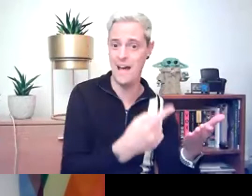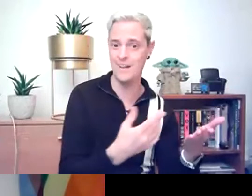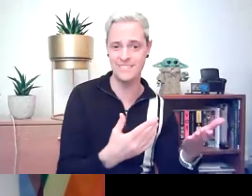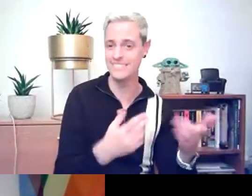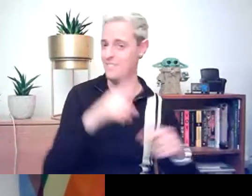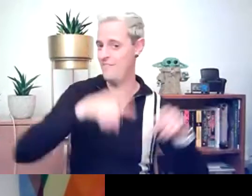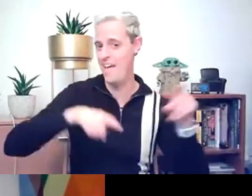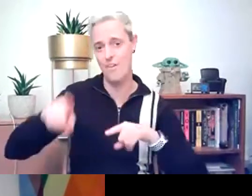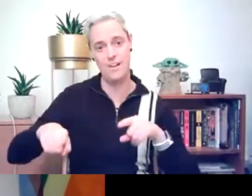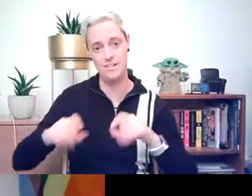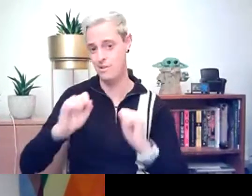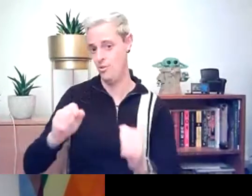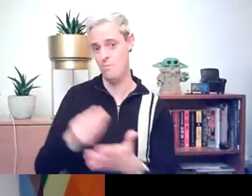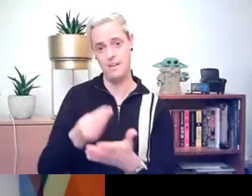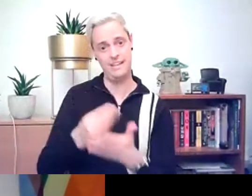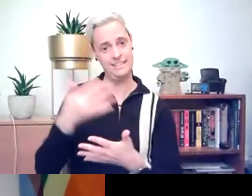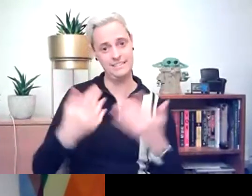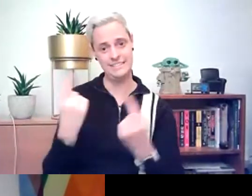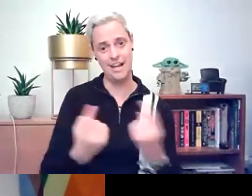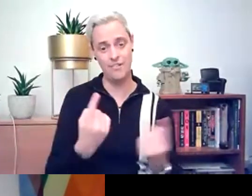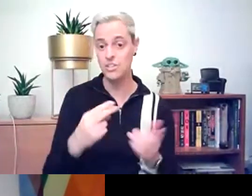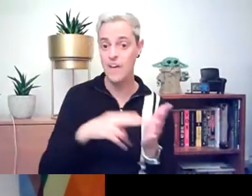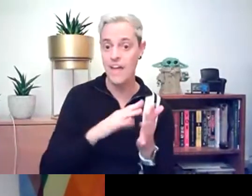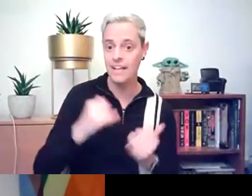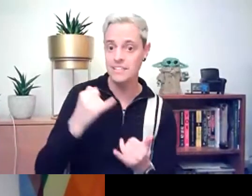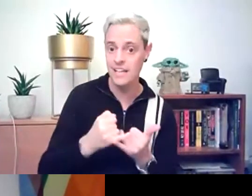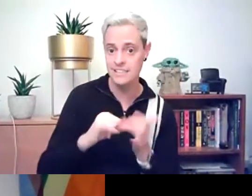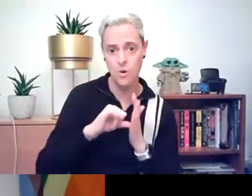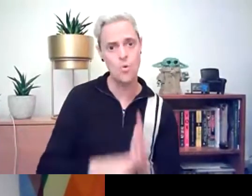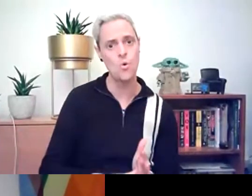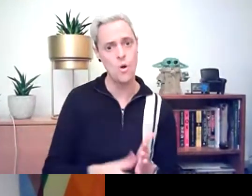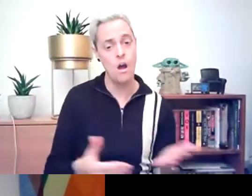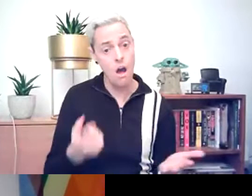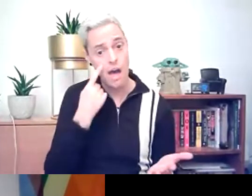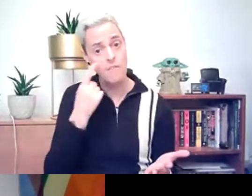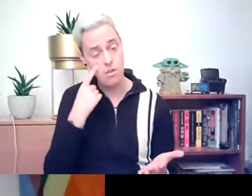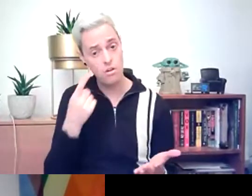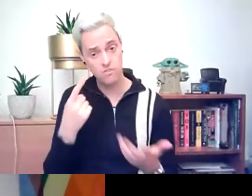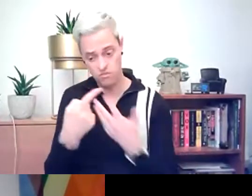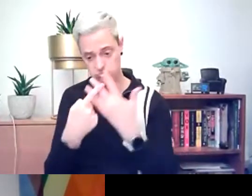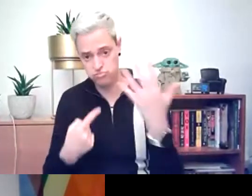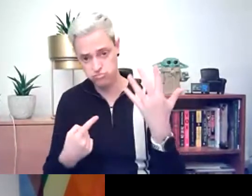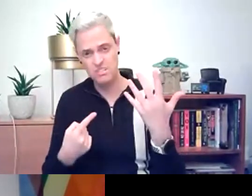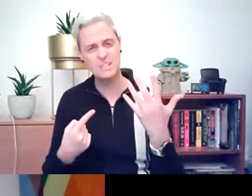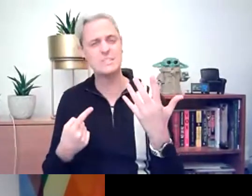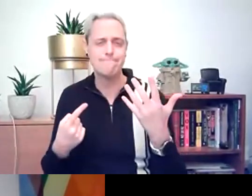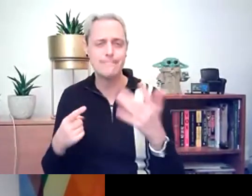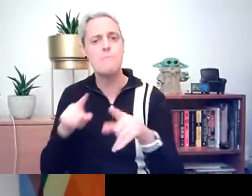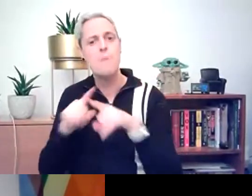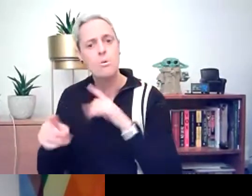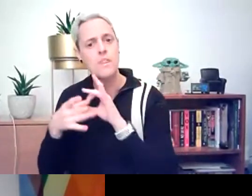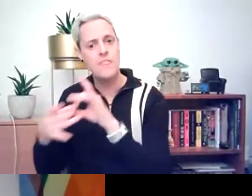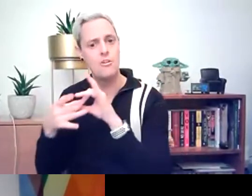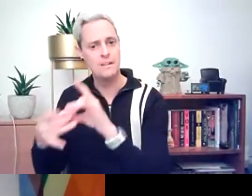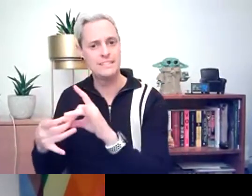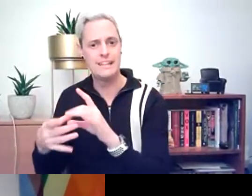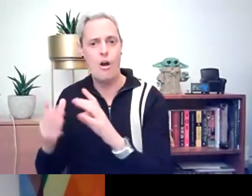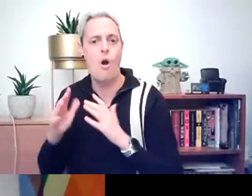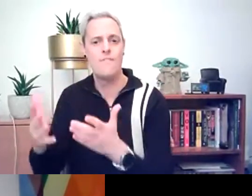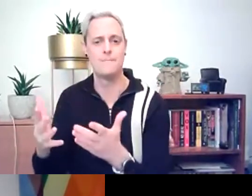if you, if you're struggling to find help on the NHS.